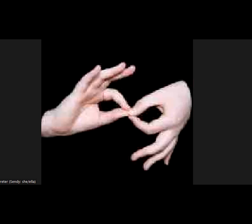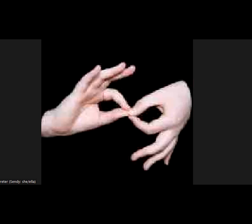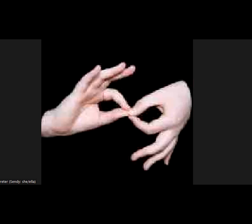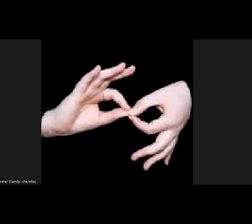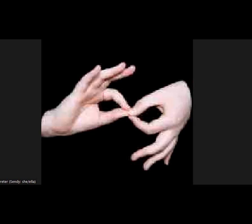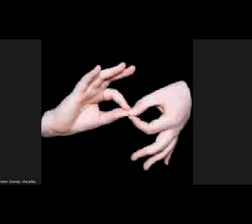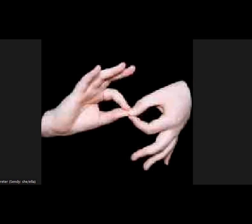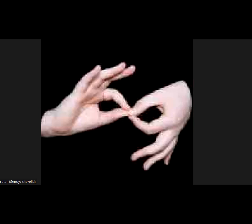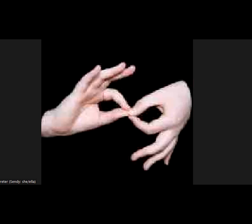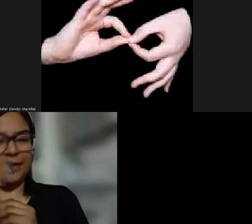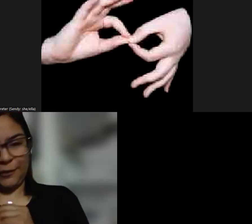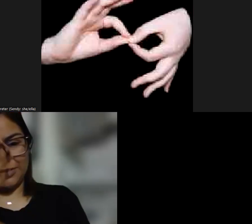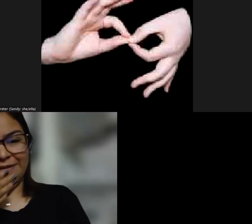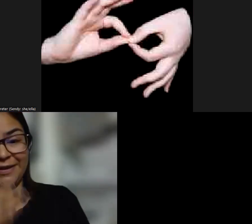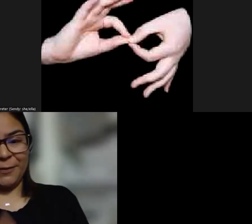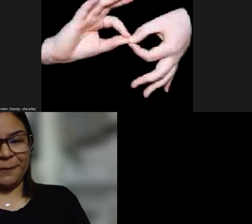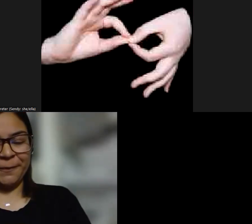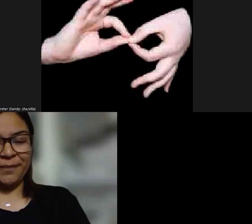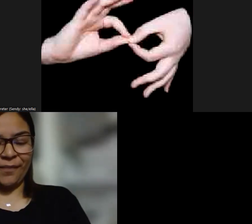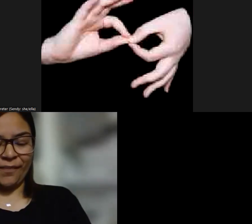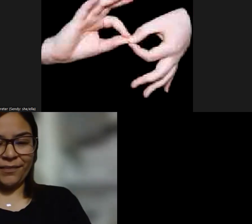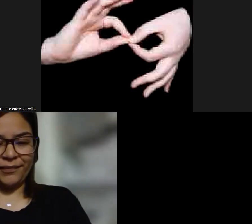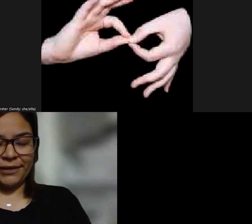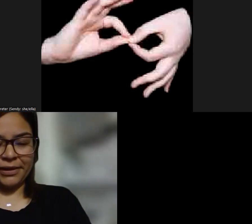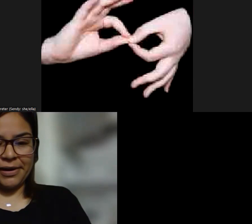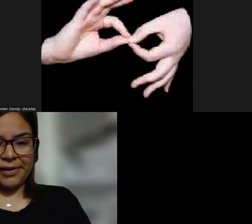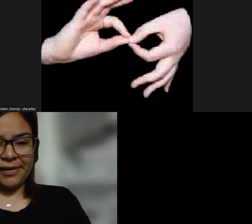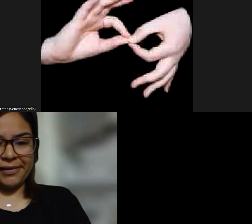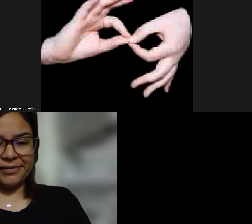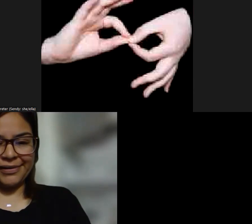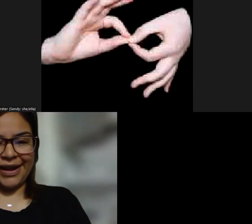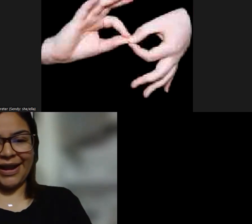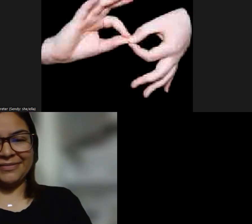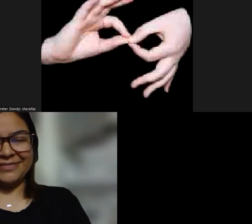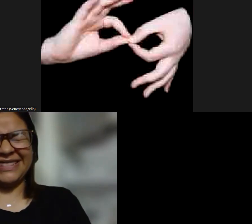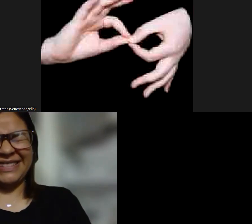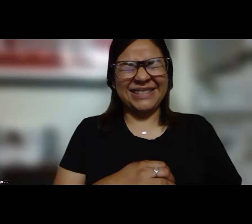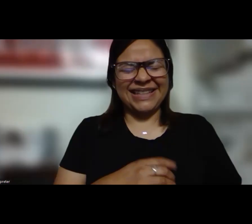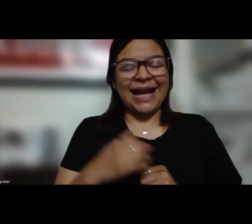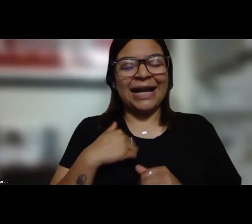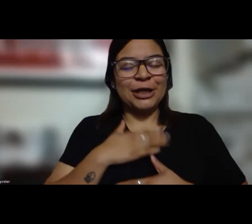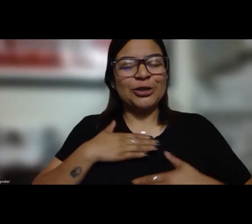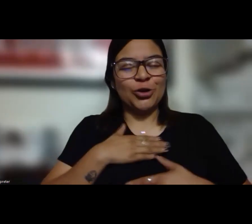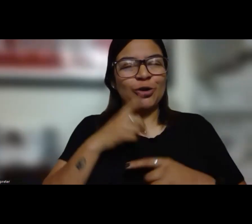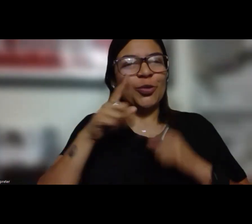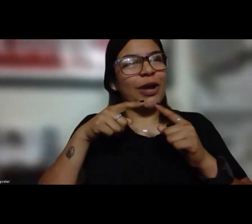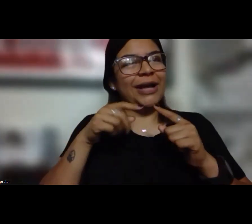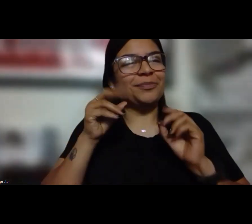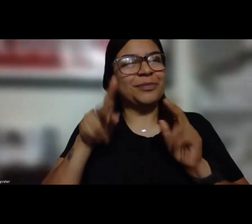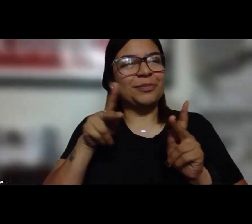it great thank you so much I love updates that there are no updates um so I think we've gotten